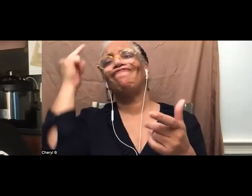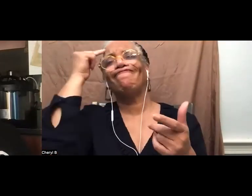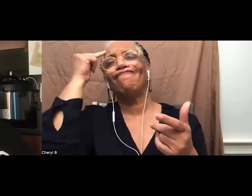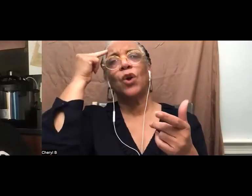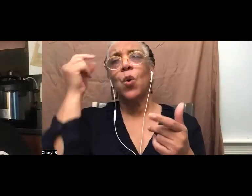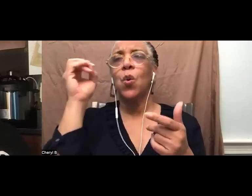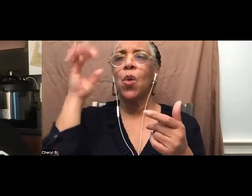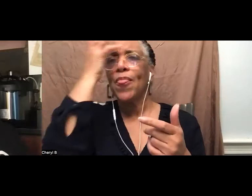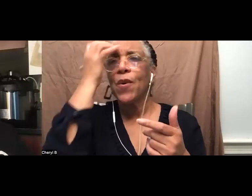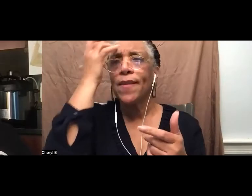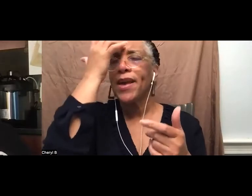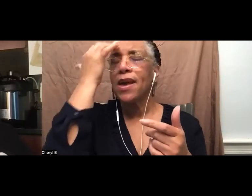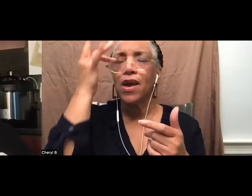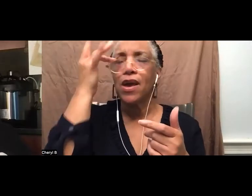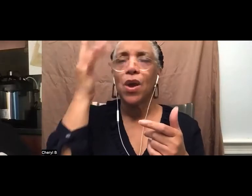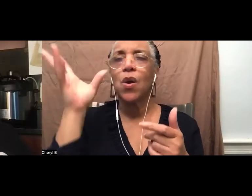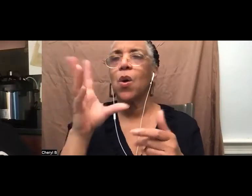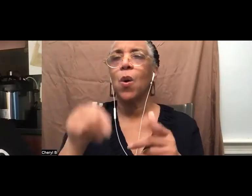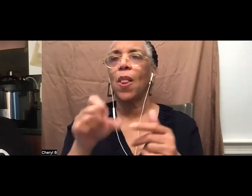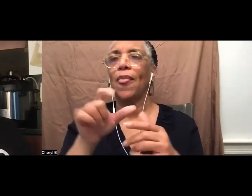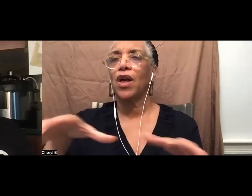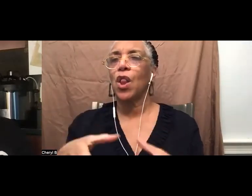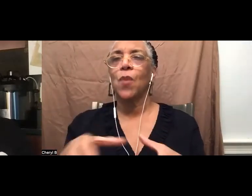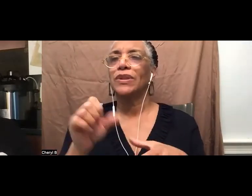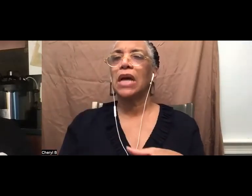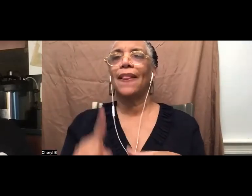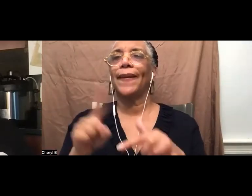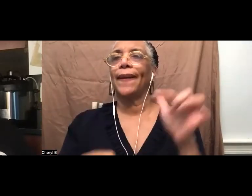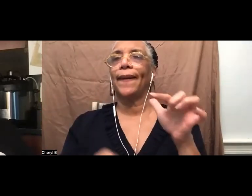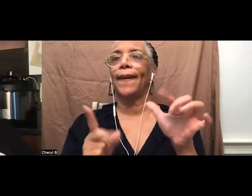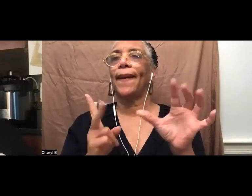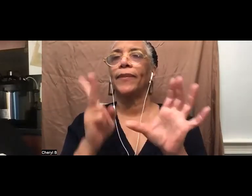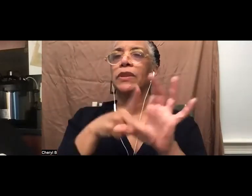or input from the global South on what they are actually capable of doing.